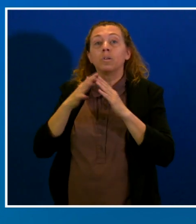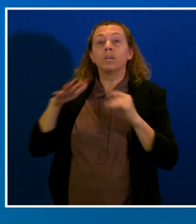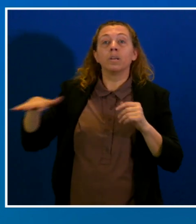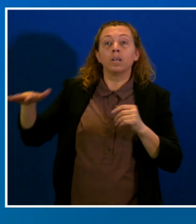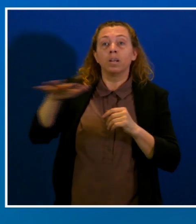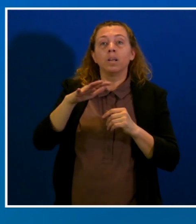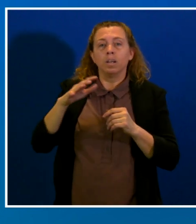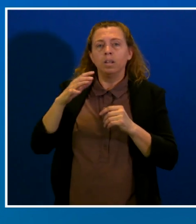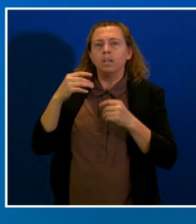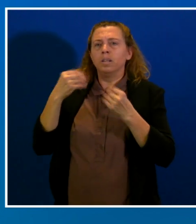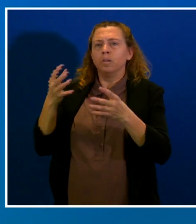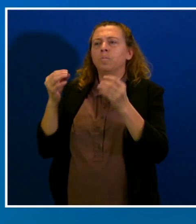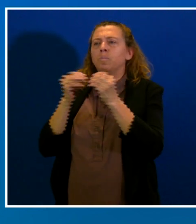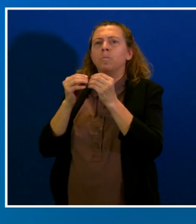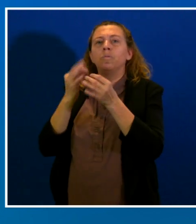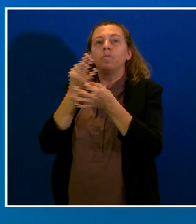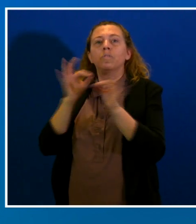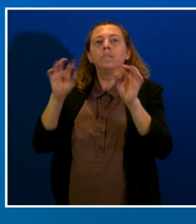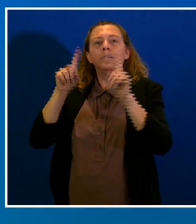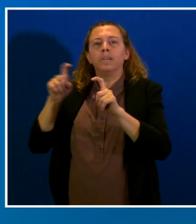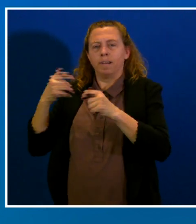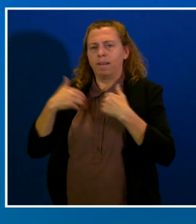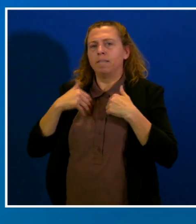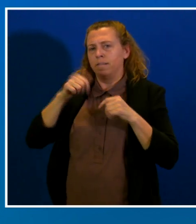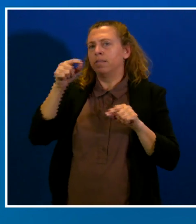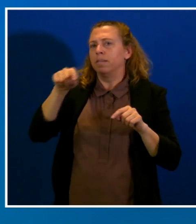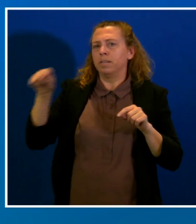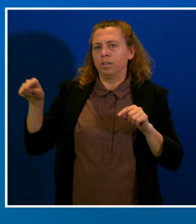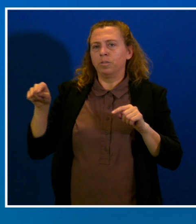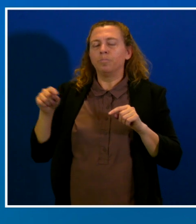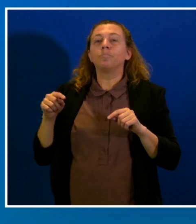In access a test through your health care provider or find